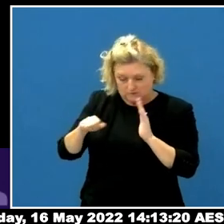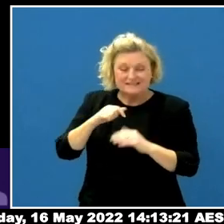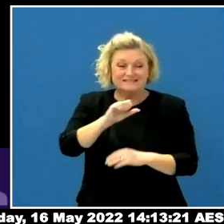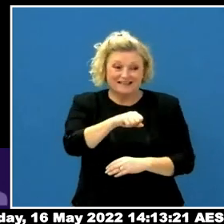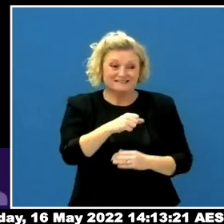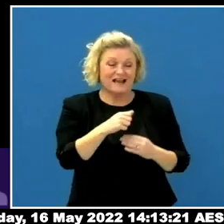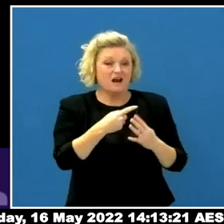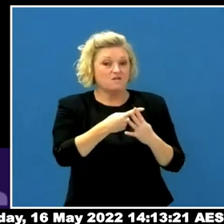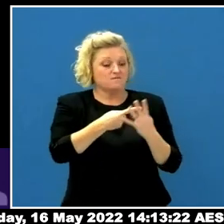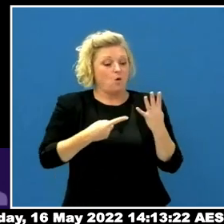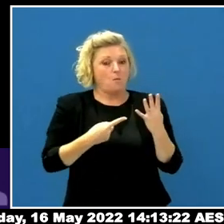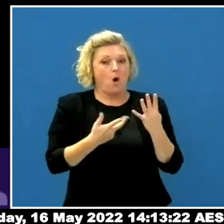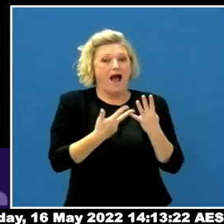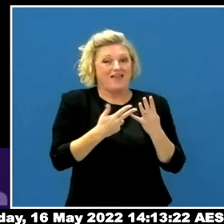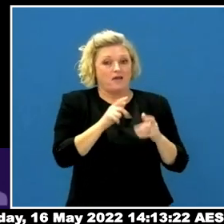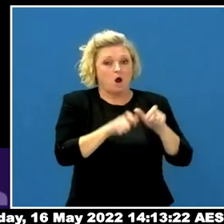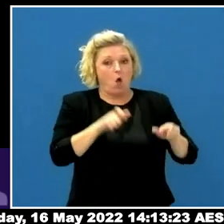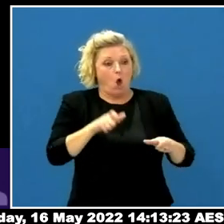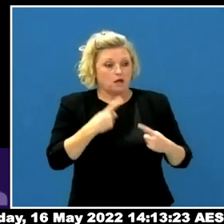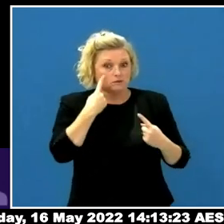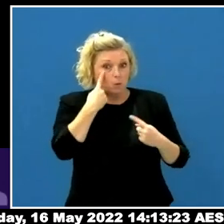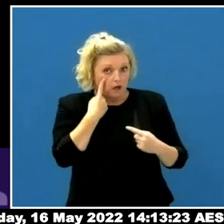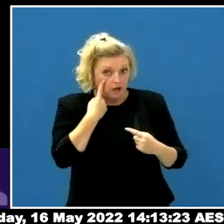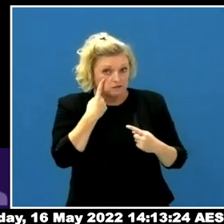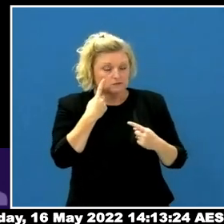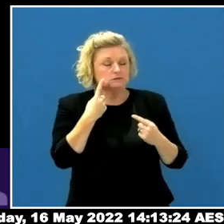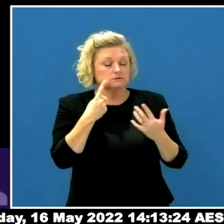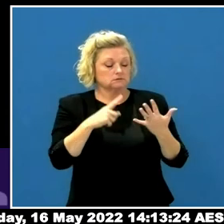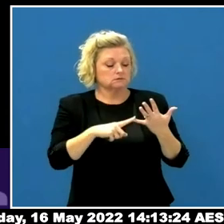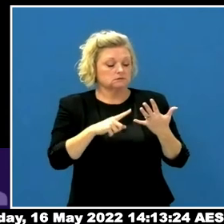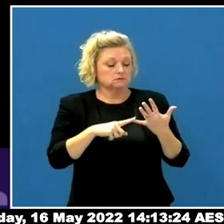Lifestyle Assistant and Simon when she got very abusive on the driveway.